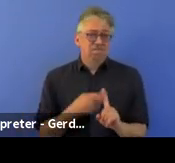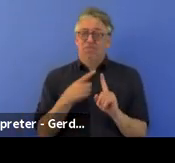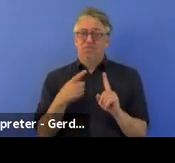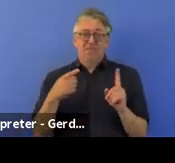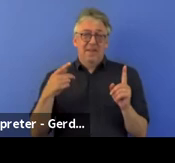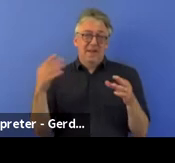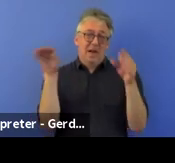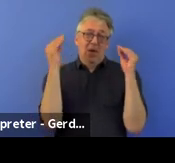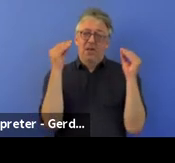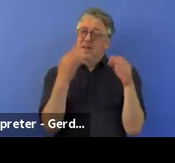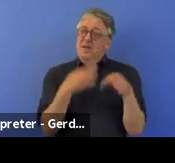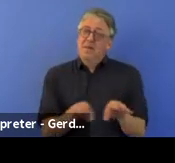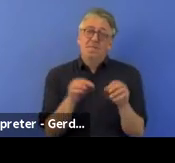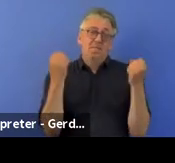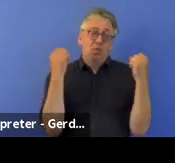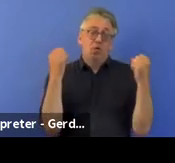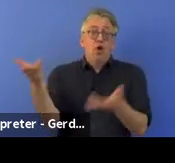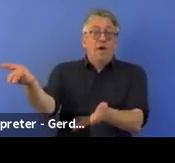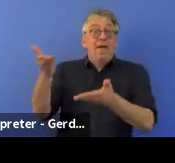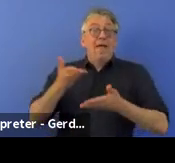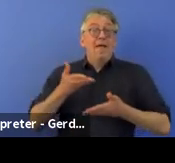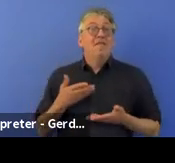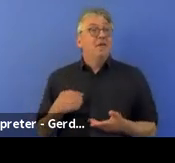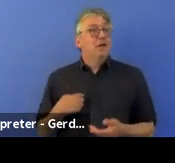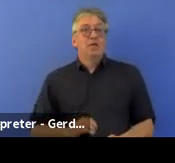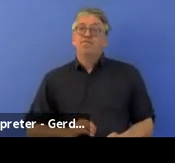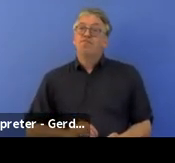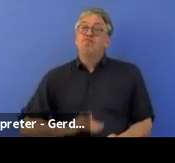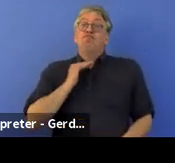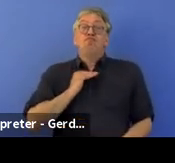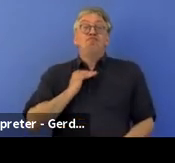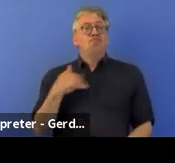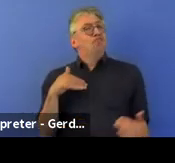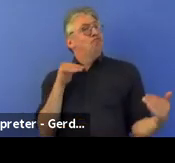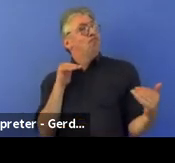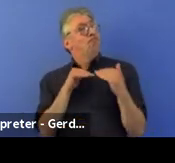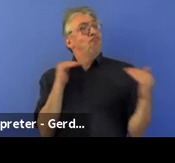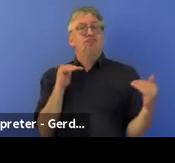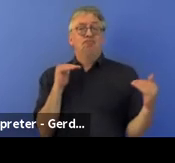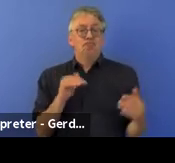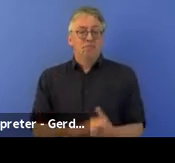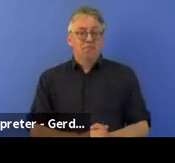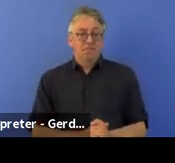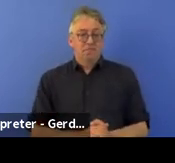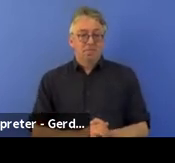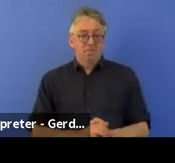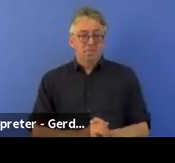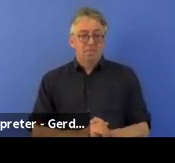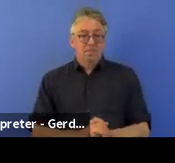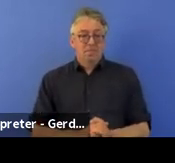a normal child, not a child with disabilities, not a patient. That was one of the most important values of education. That it gave